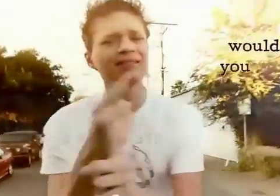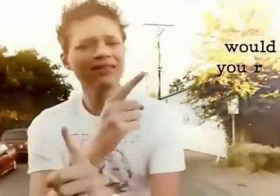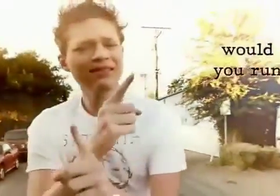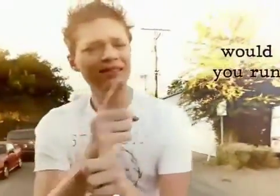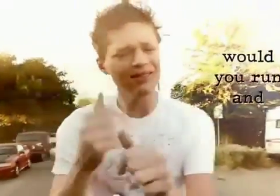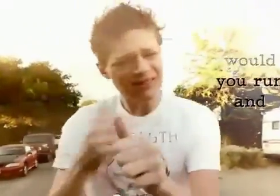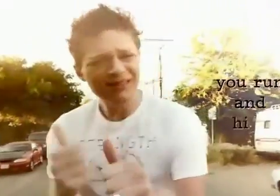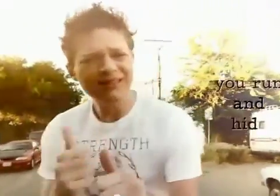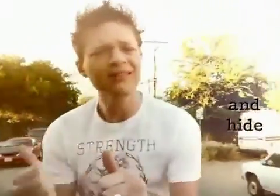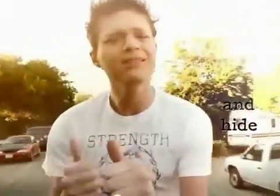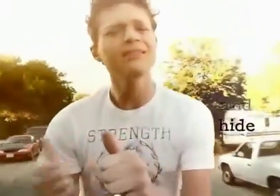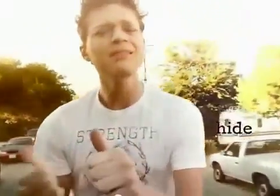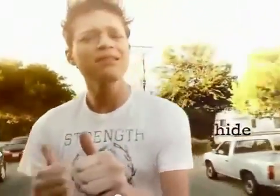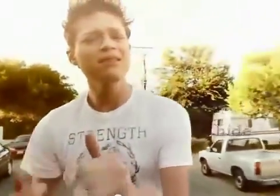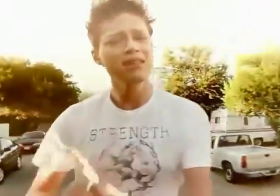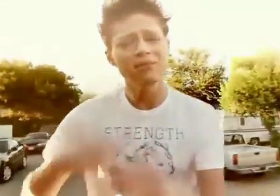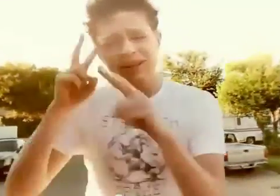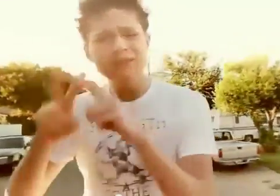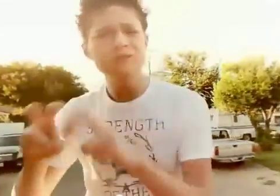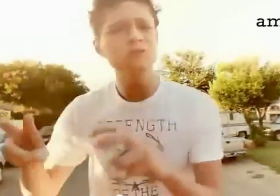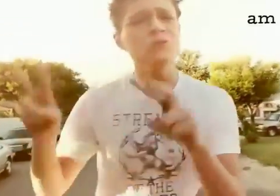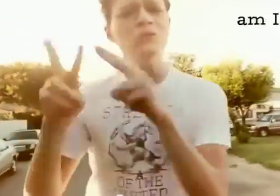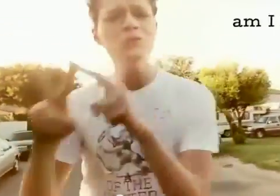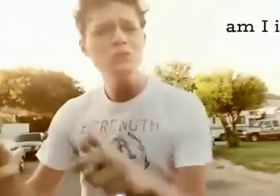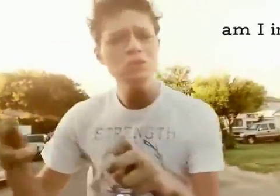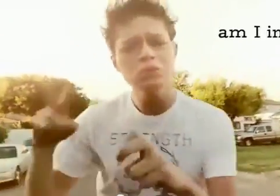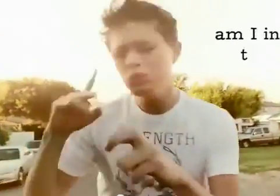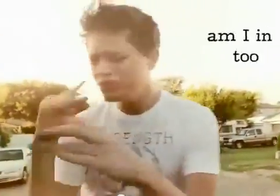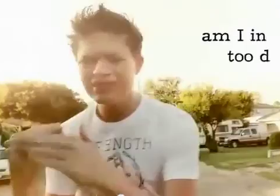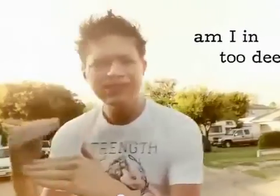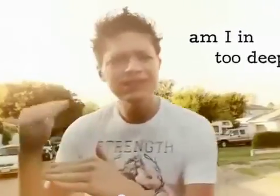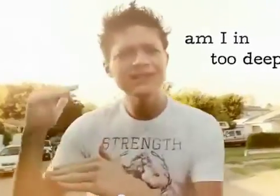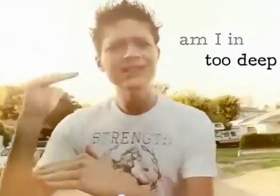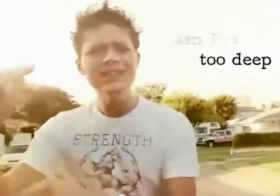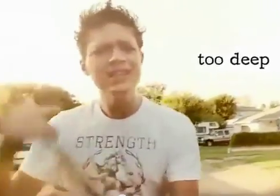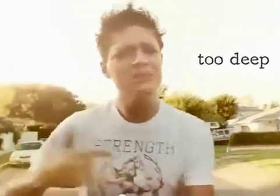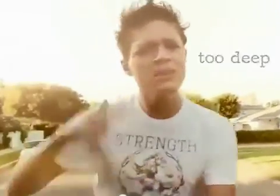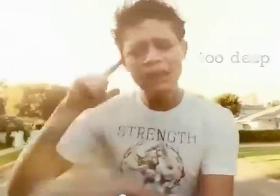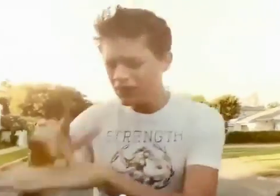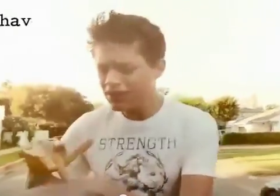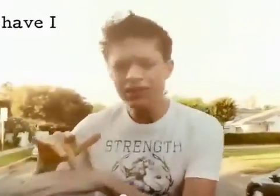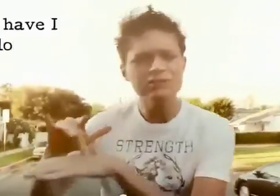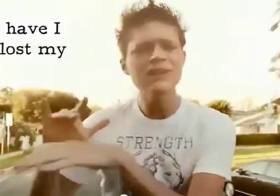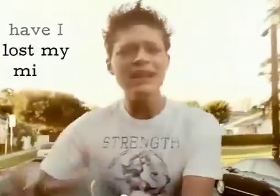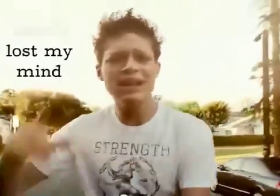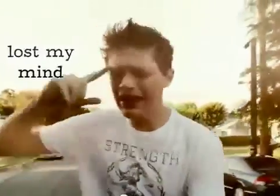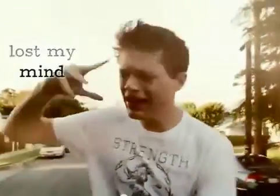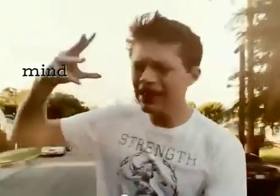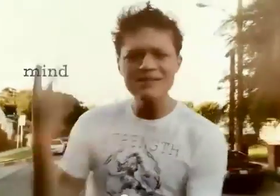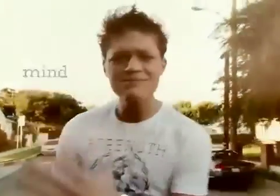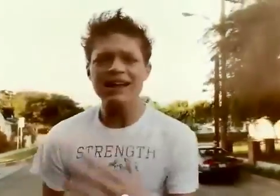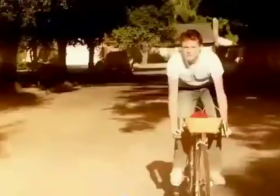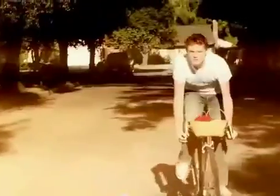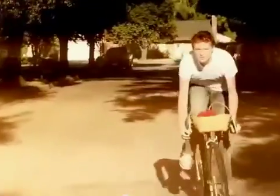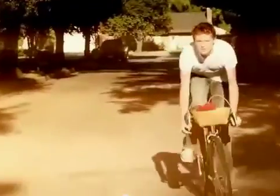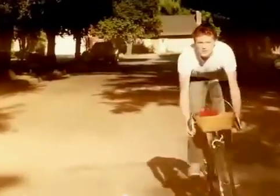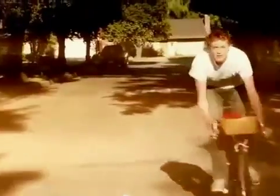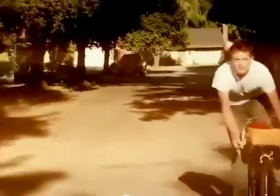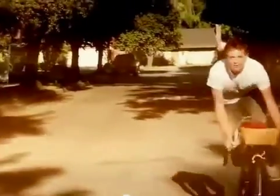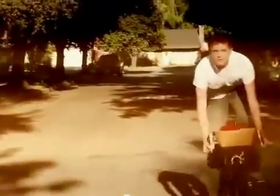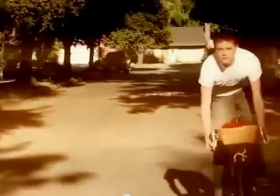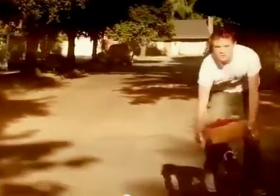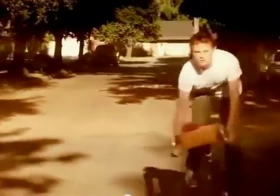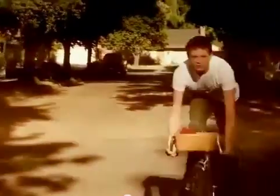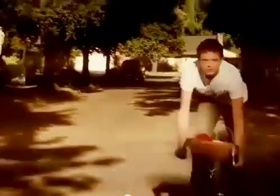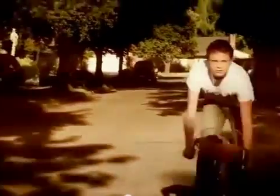Would you run and hide \ Am I in too deep, have I lost my mind \